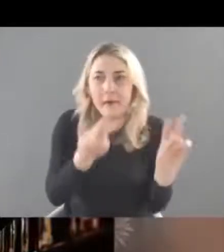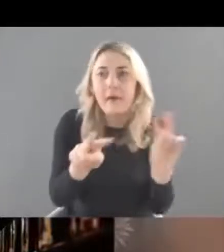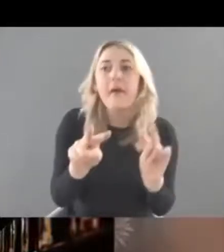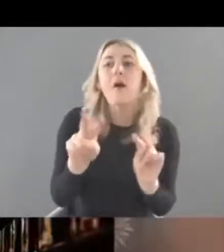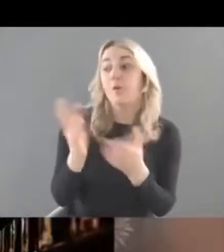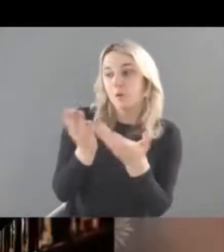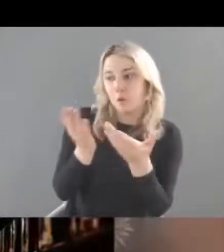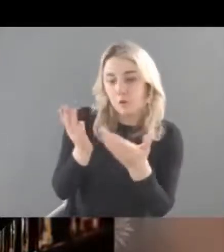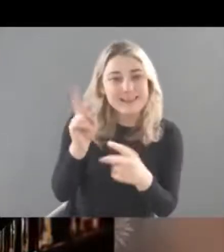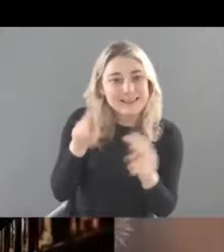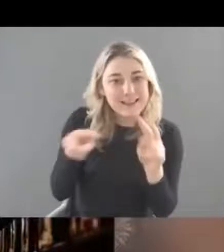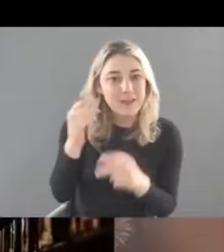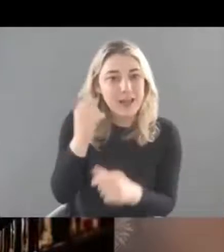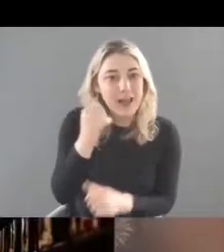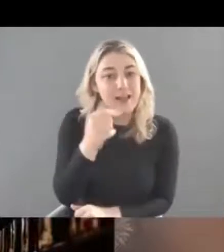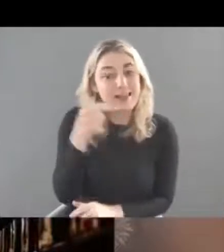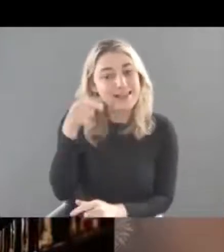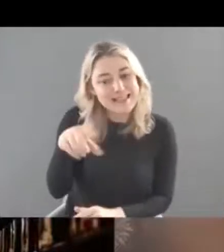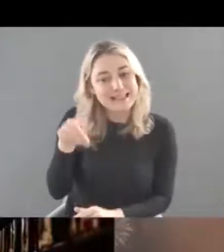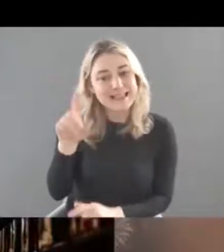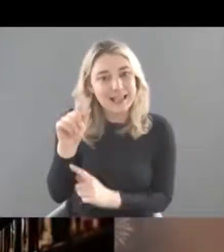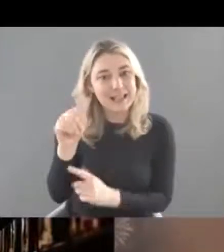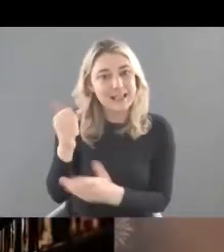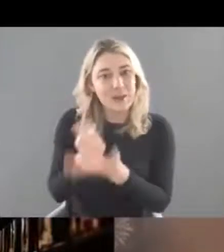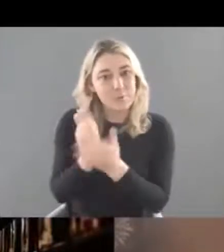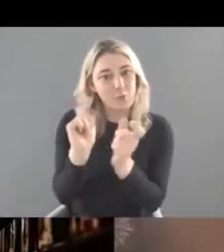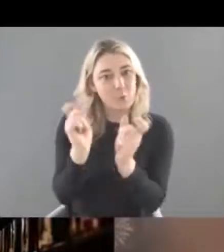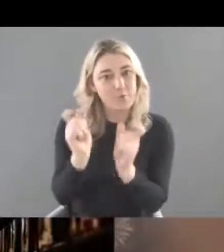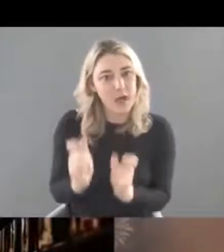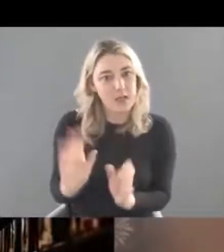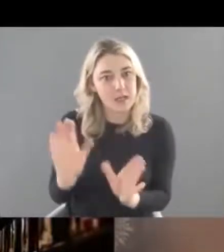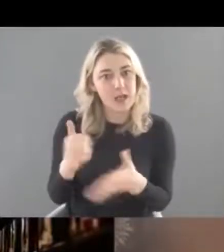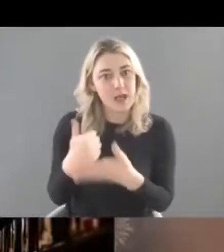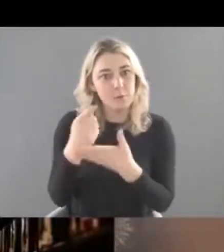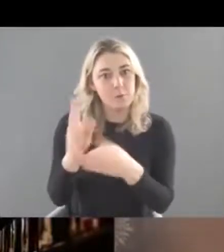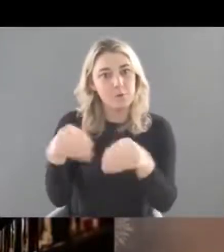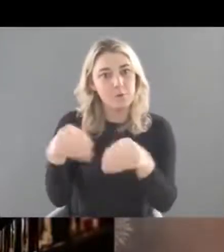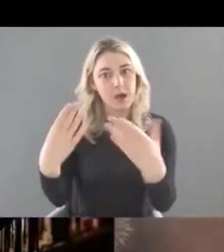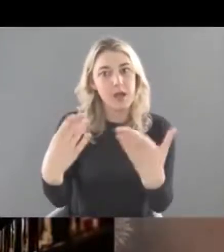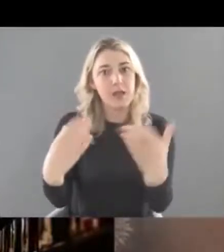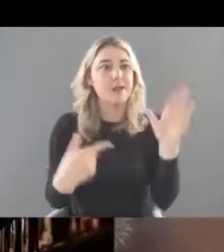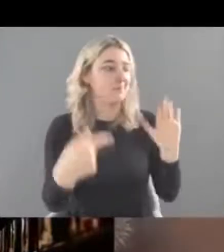And this data can help refine that to help provide you a means to move forward.